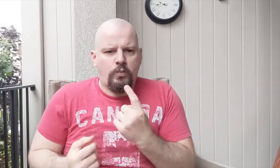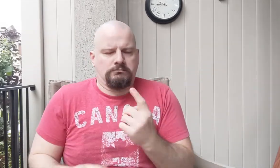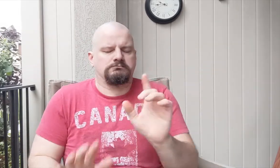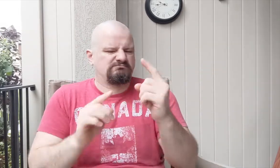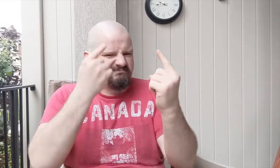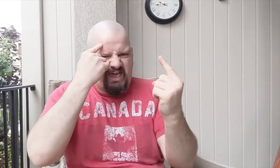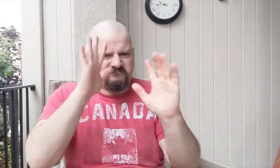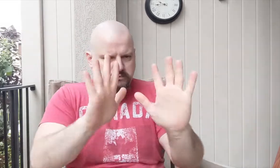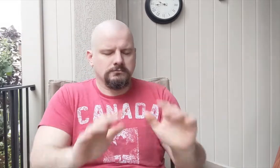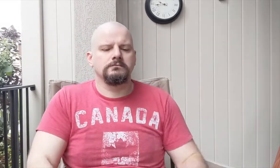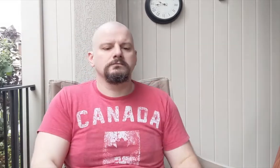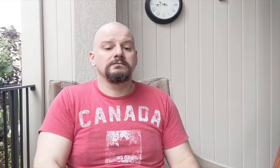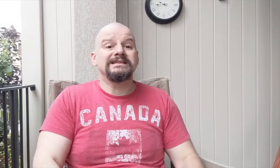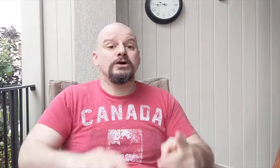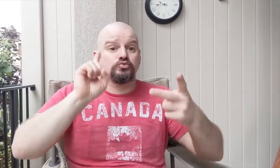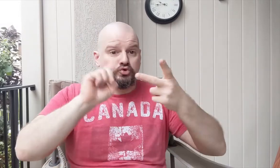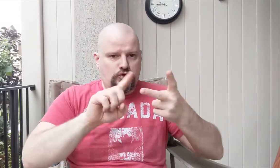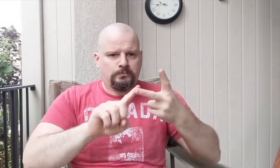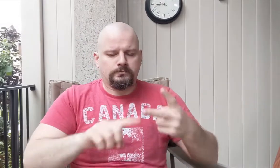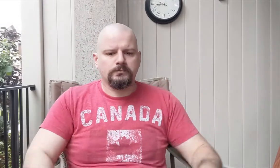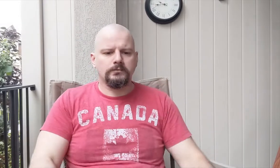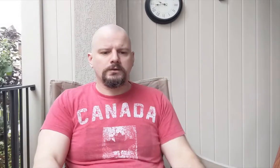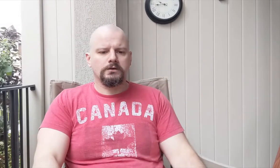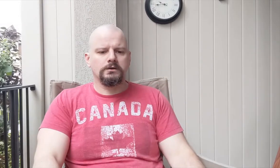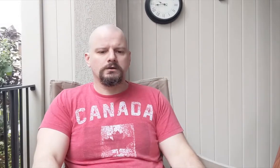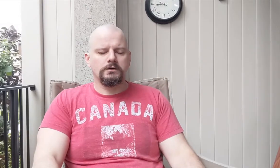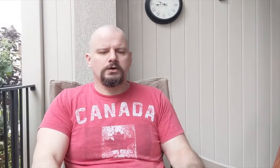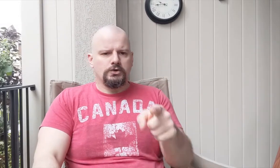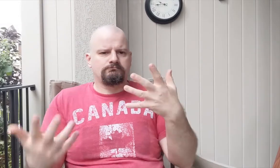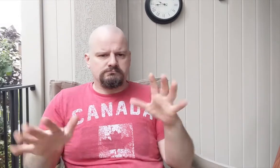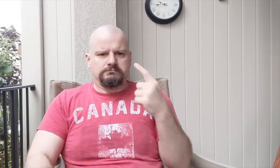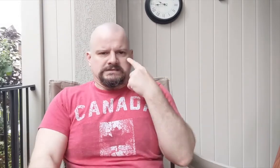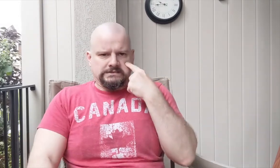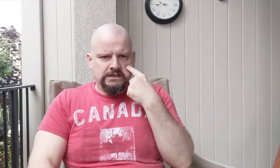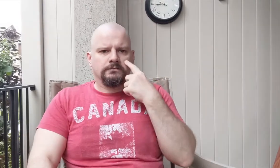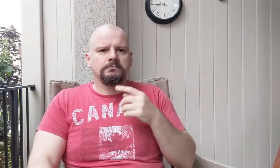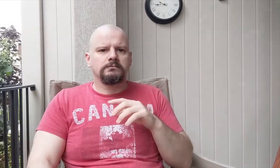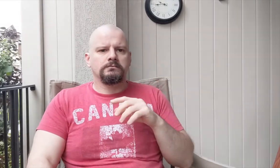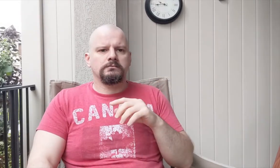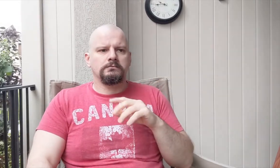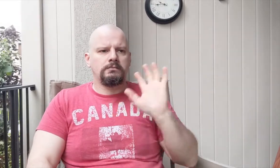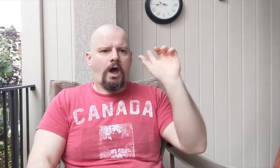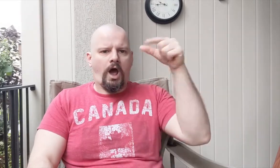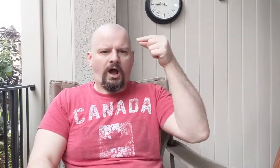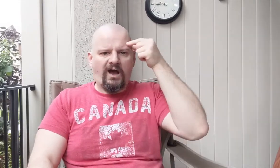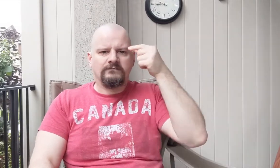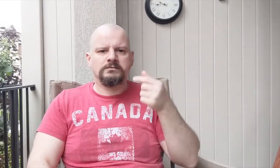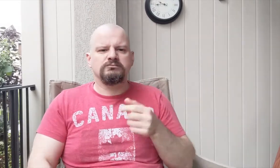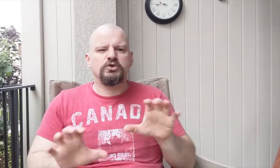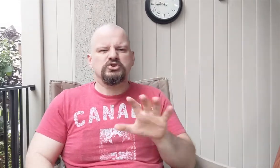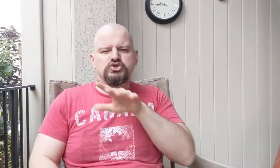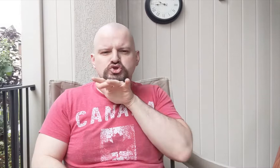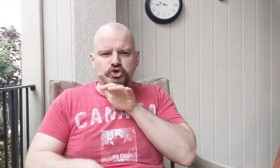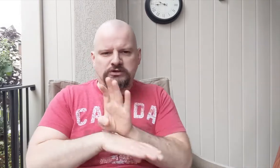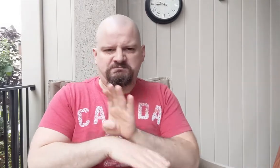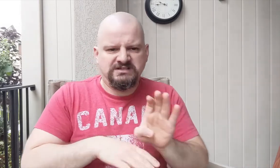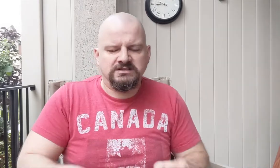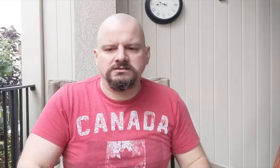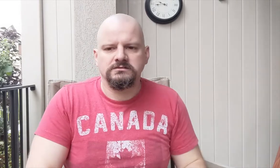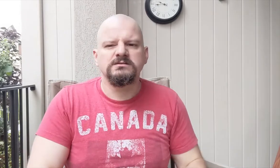Think of them. Secondly... You have witnessed the government doing their dirty business.